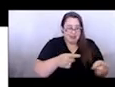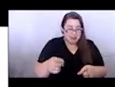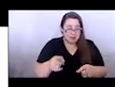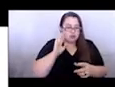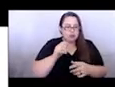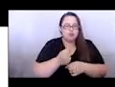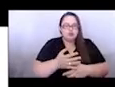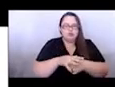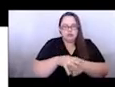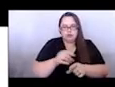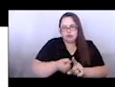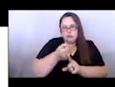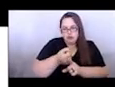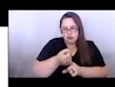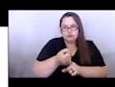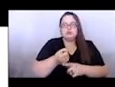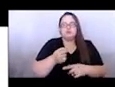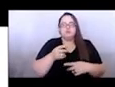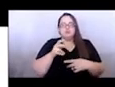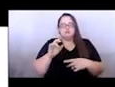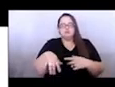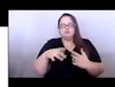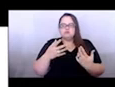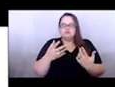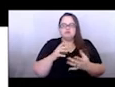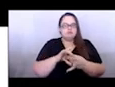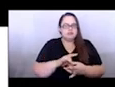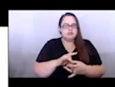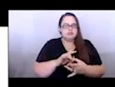So this goes back to us taking those various tasks at work